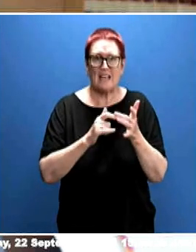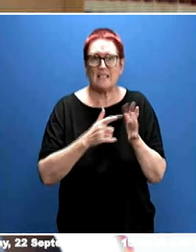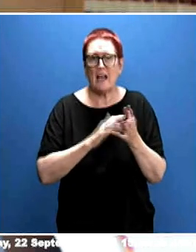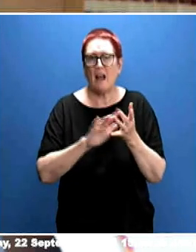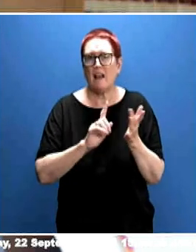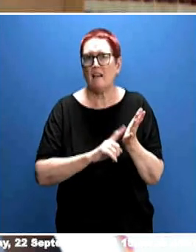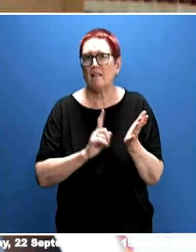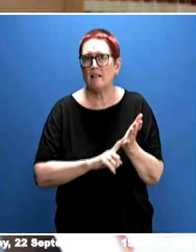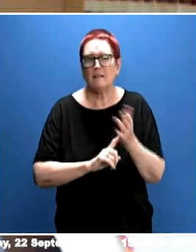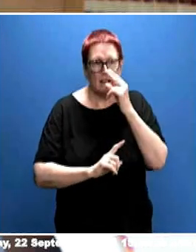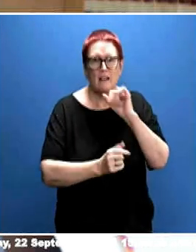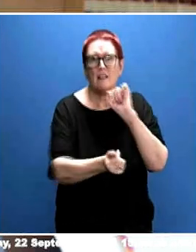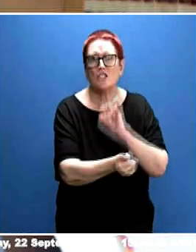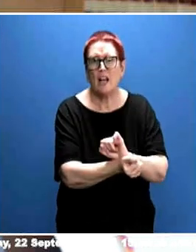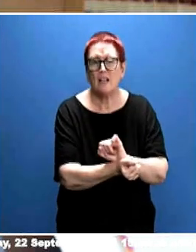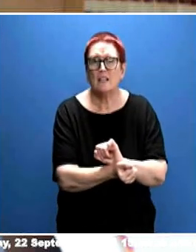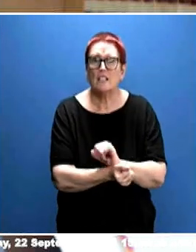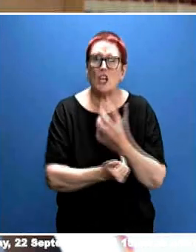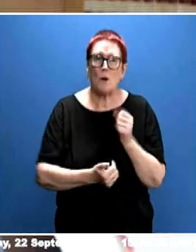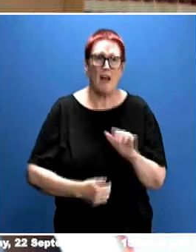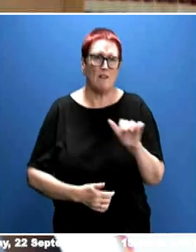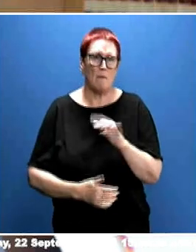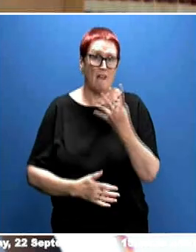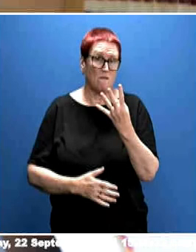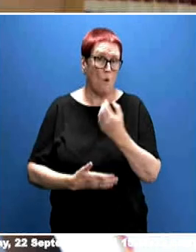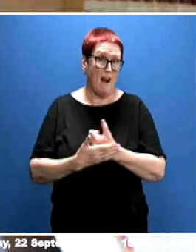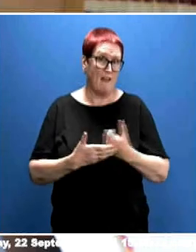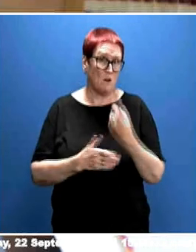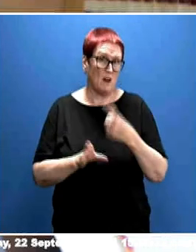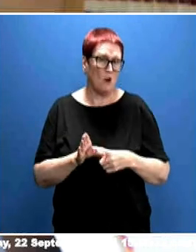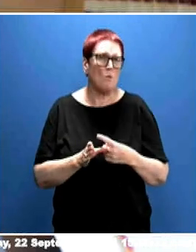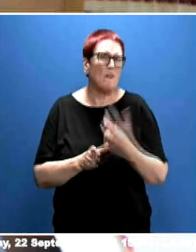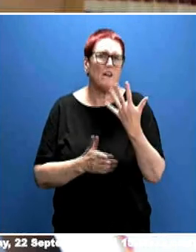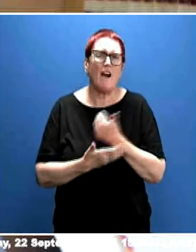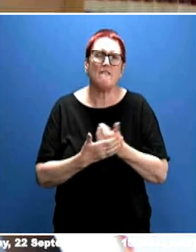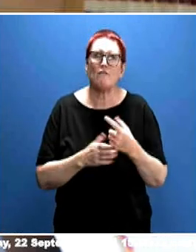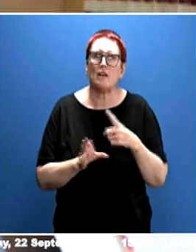You've got about a four a year on that, no a bit more. Five a year that come in from detention.